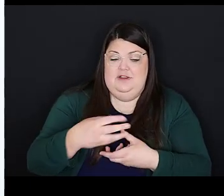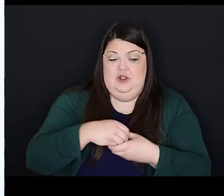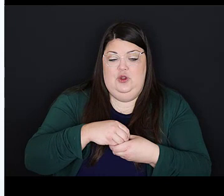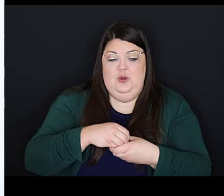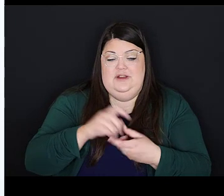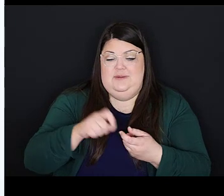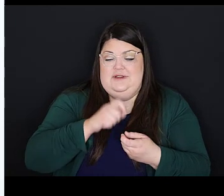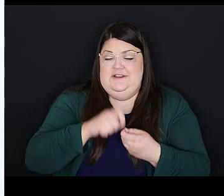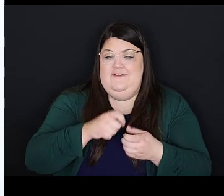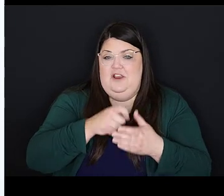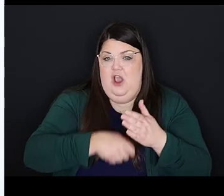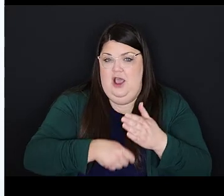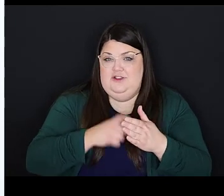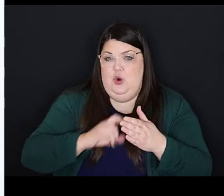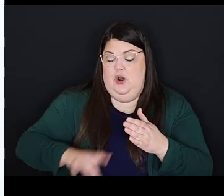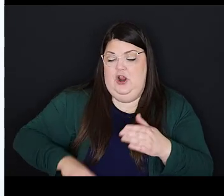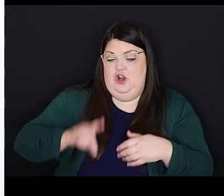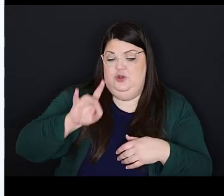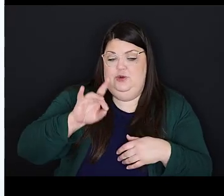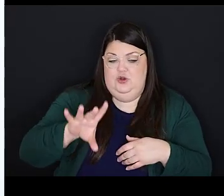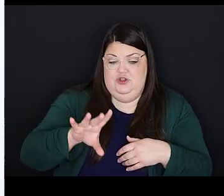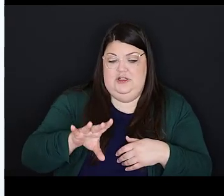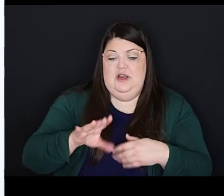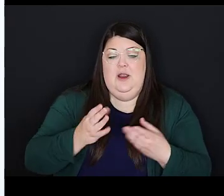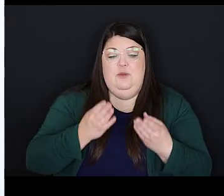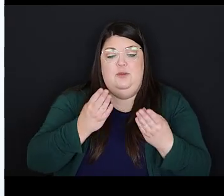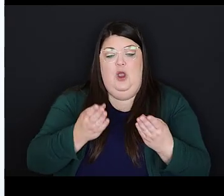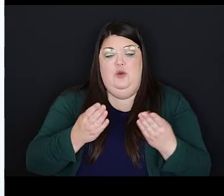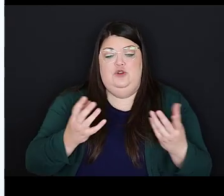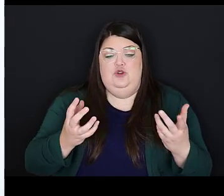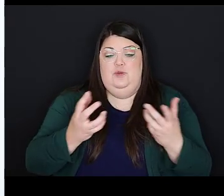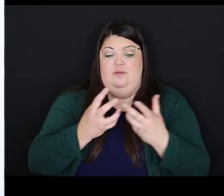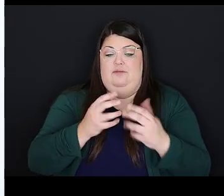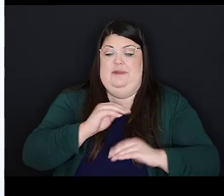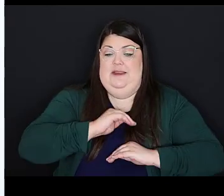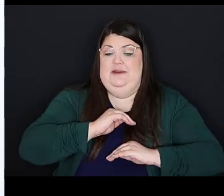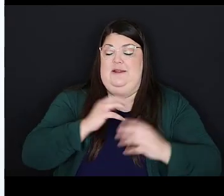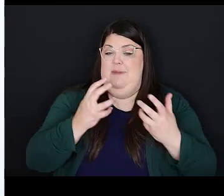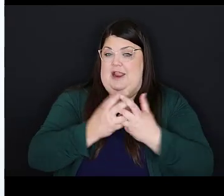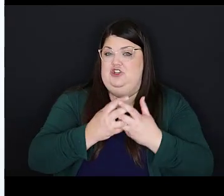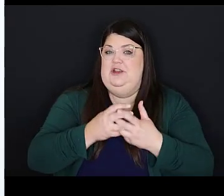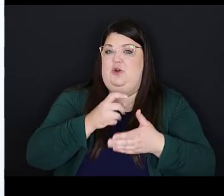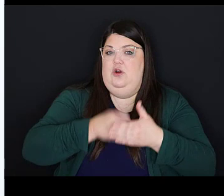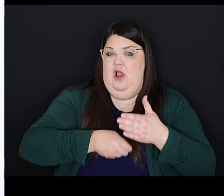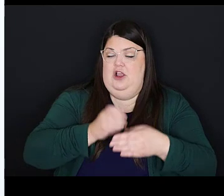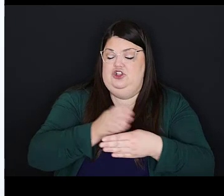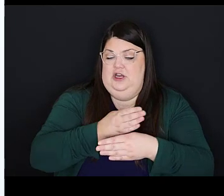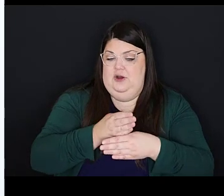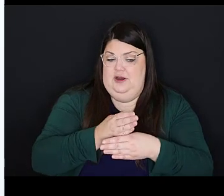proposed to meet the matching or cost-sharing requirement; The source of the cost-sharing;